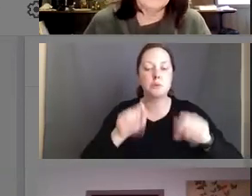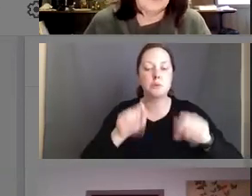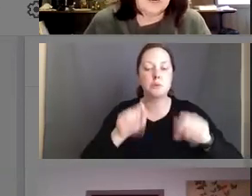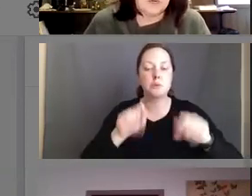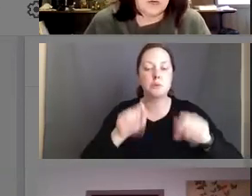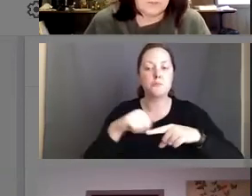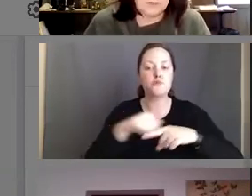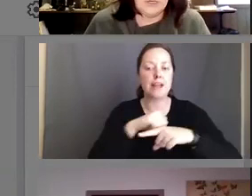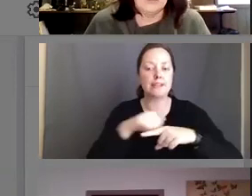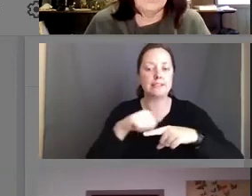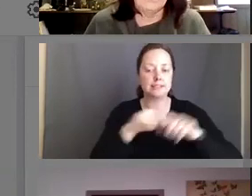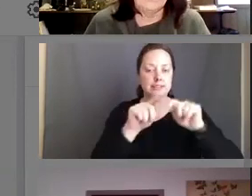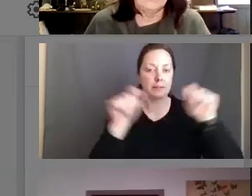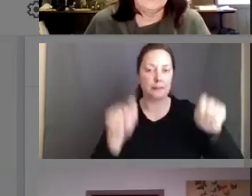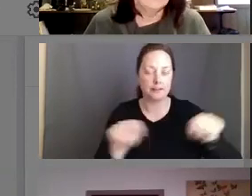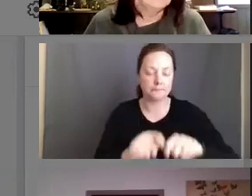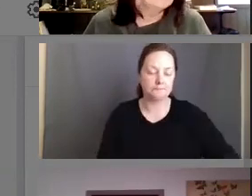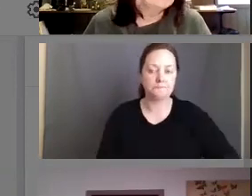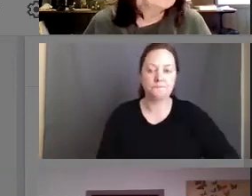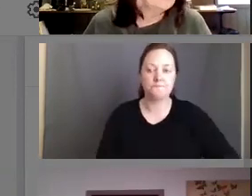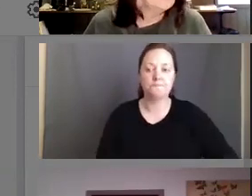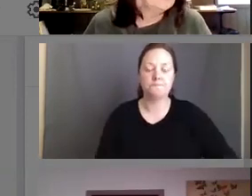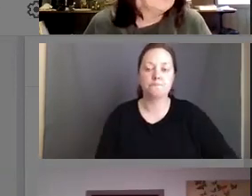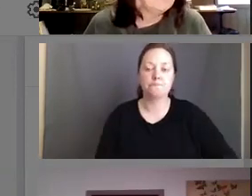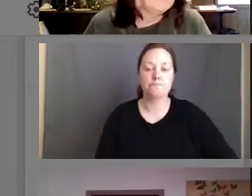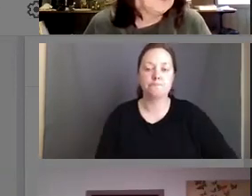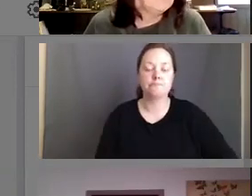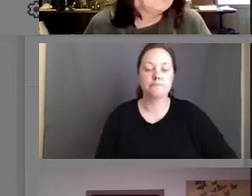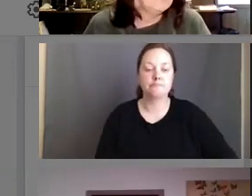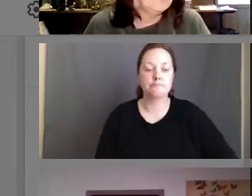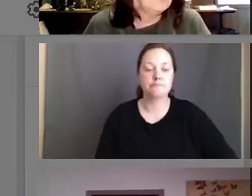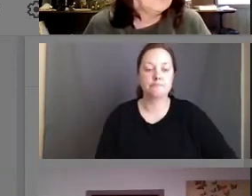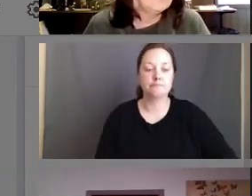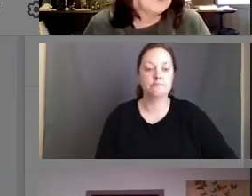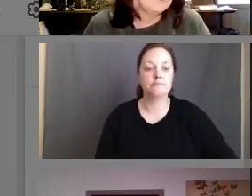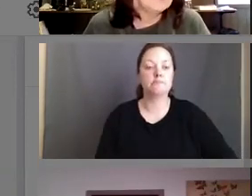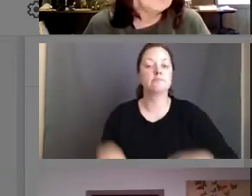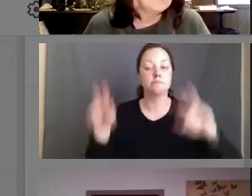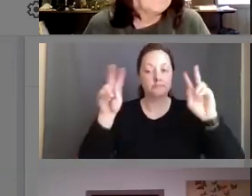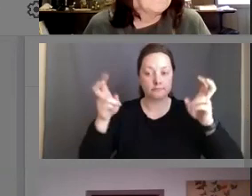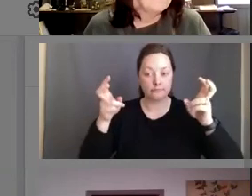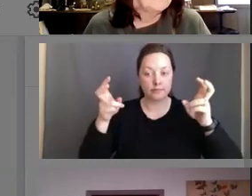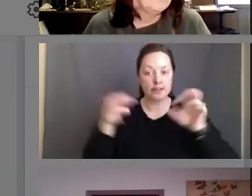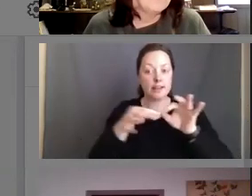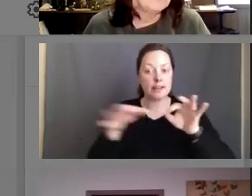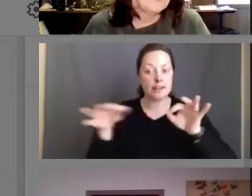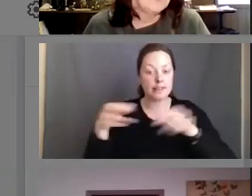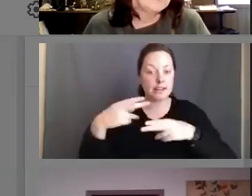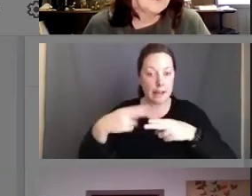You can put a calendar and there, a map, lots and lots of room for individualization. Any questions about layouts?